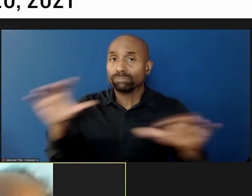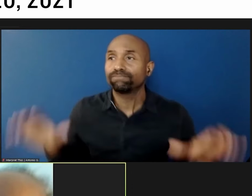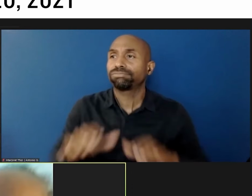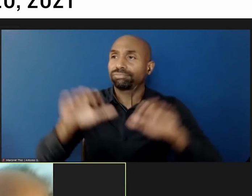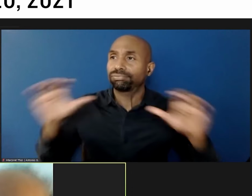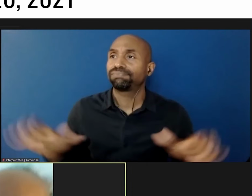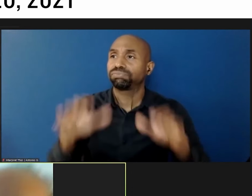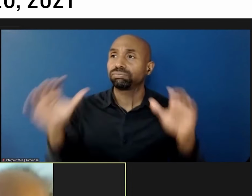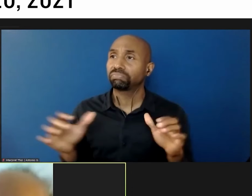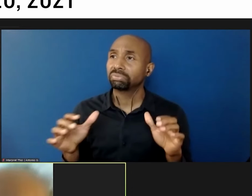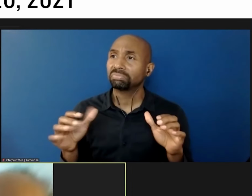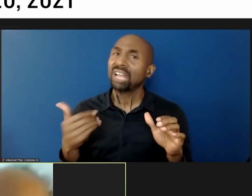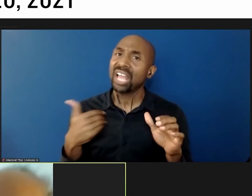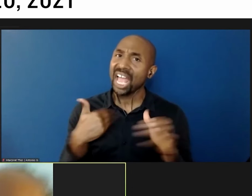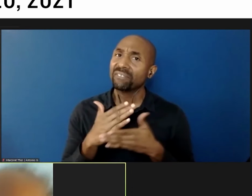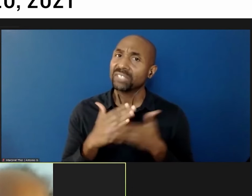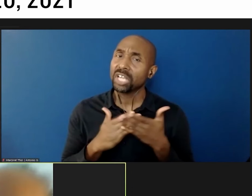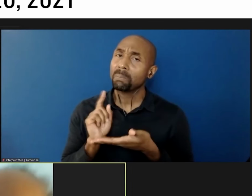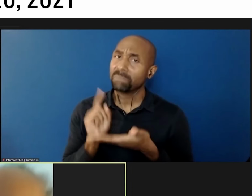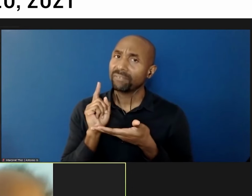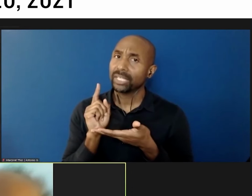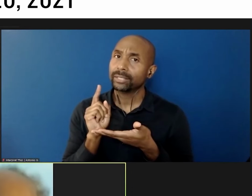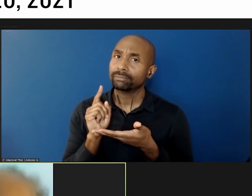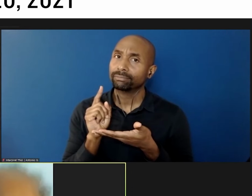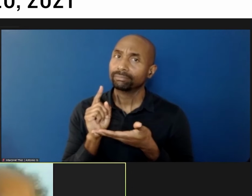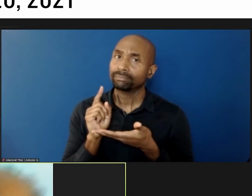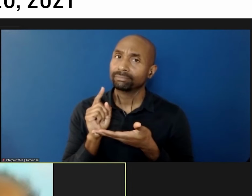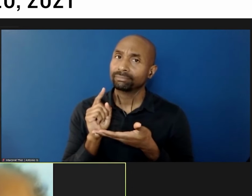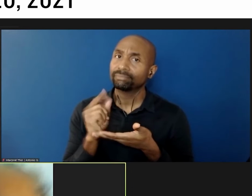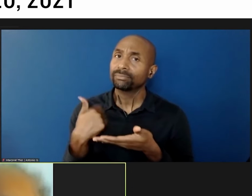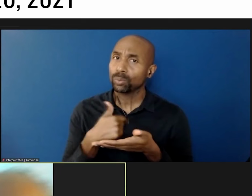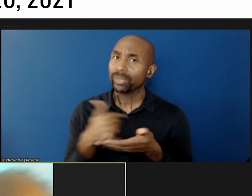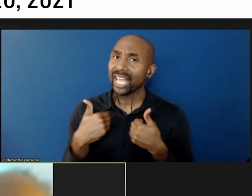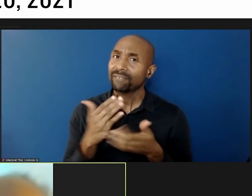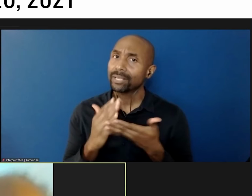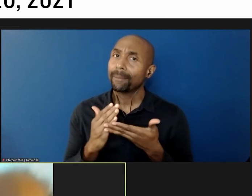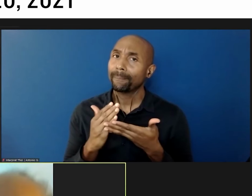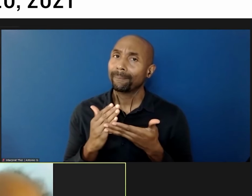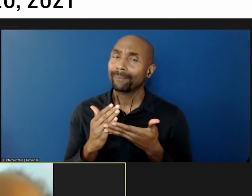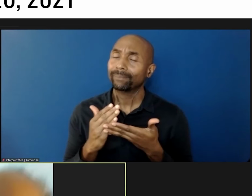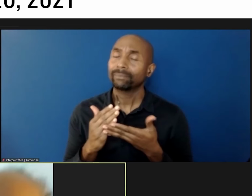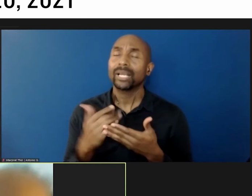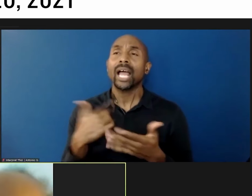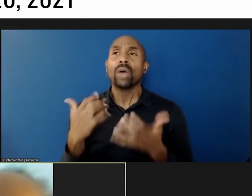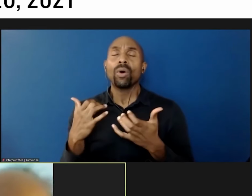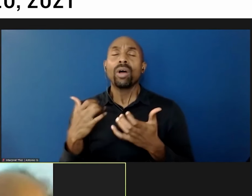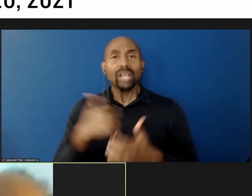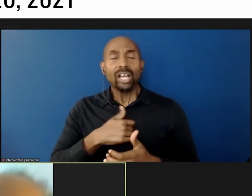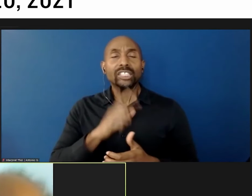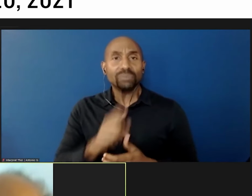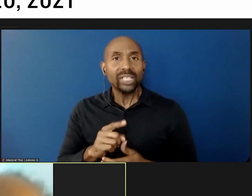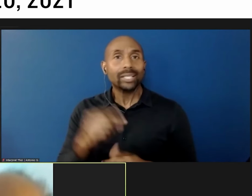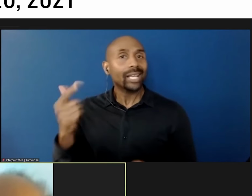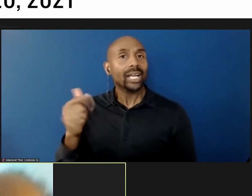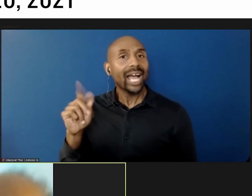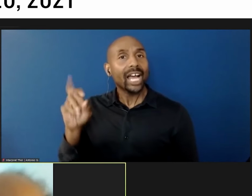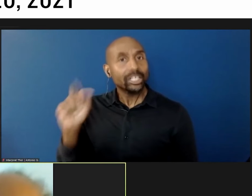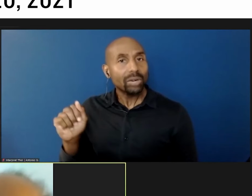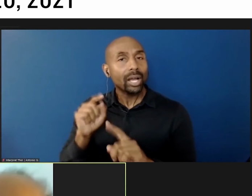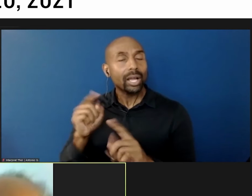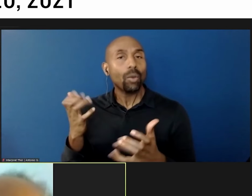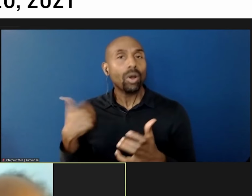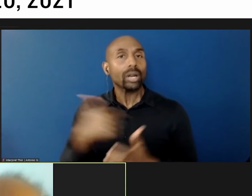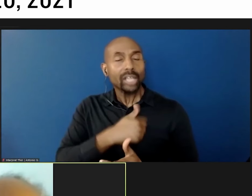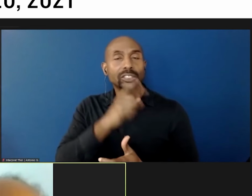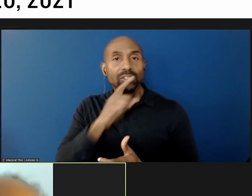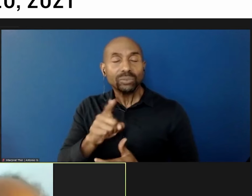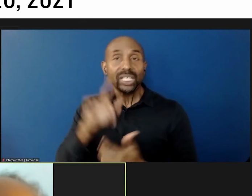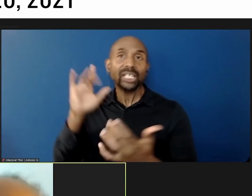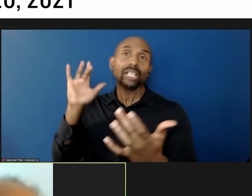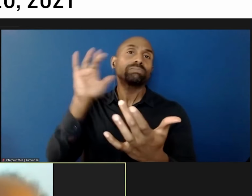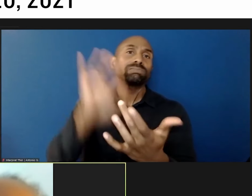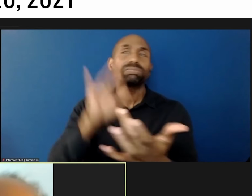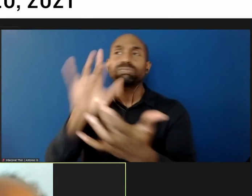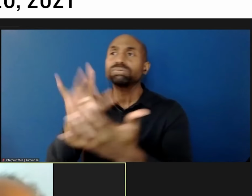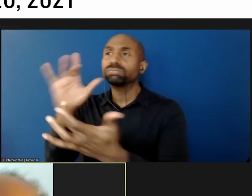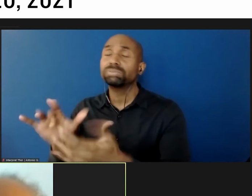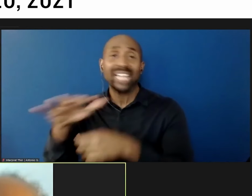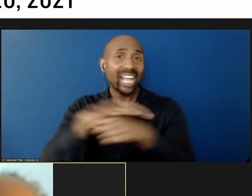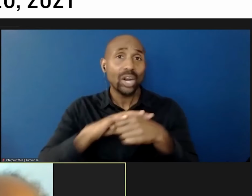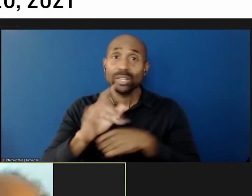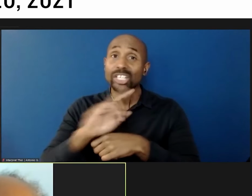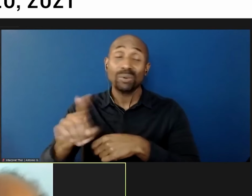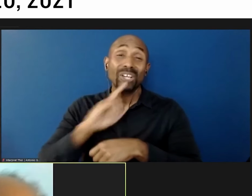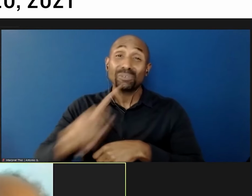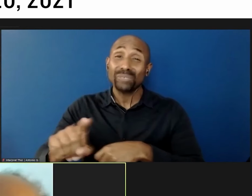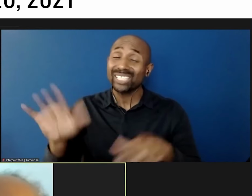I would like to see us like really reach out to like really, really impoverished communities